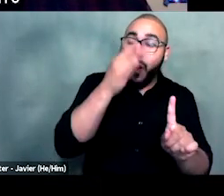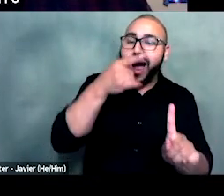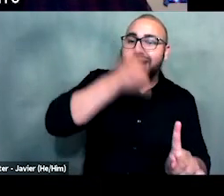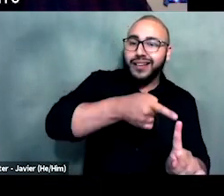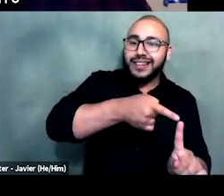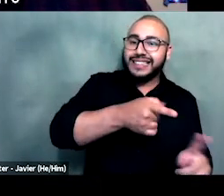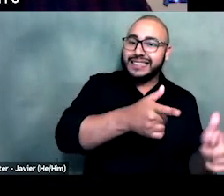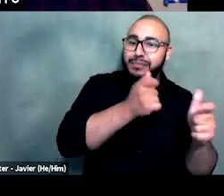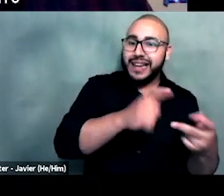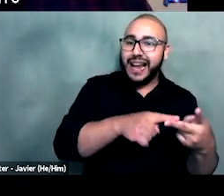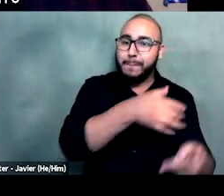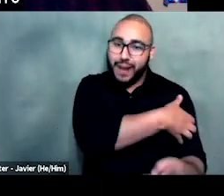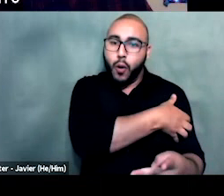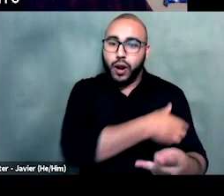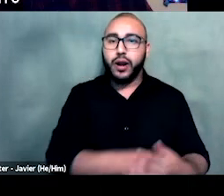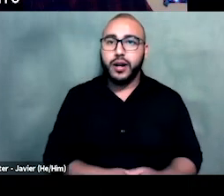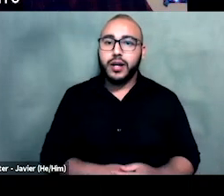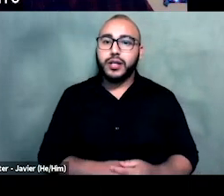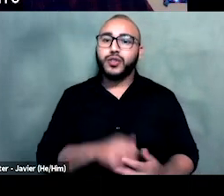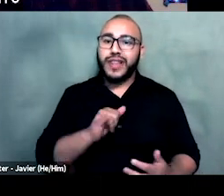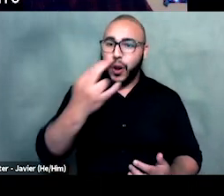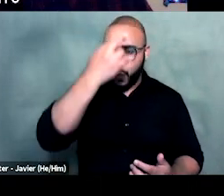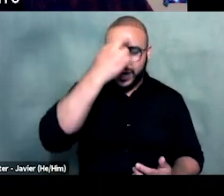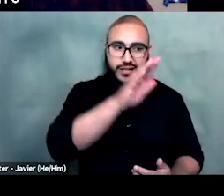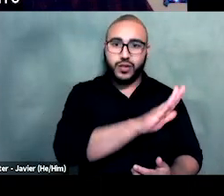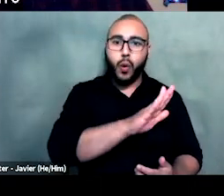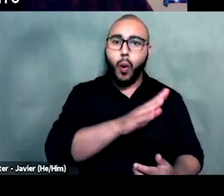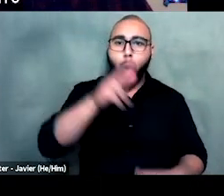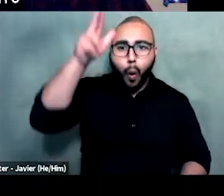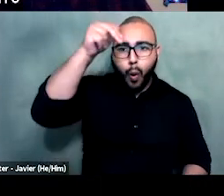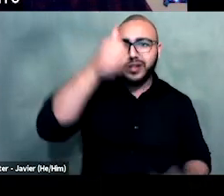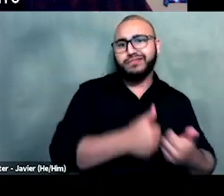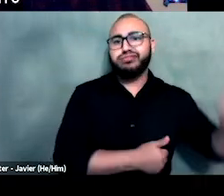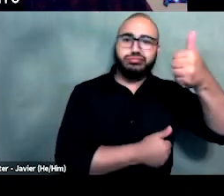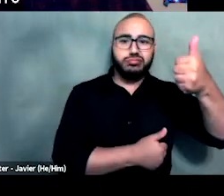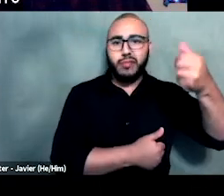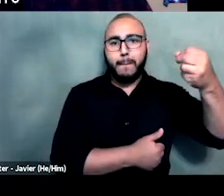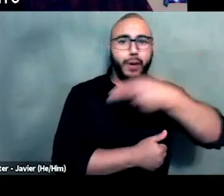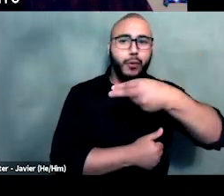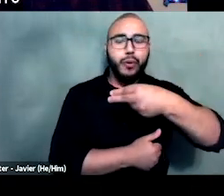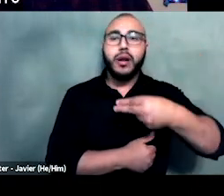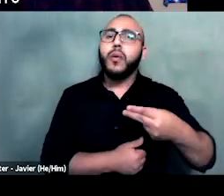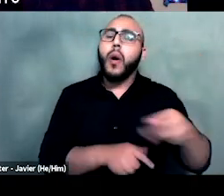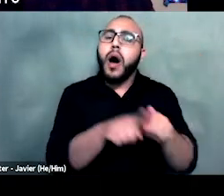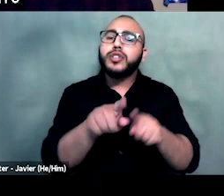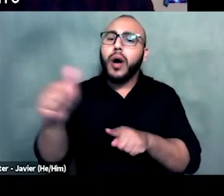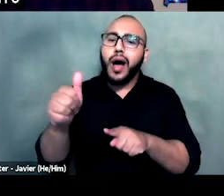and so they were superior equestrians, along with a lot of other tribes as well. My people